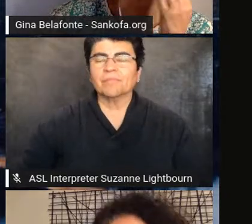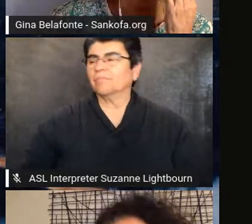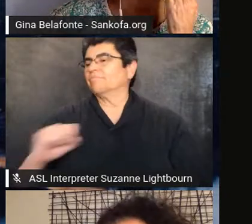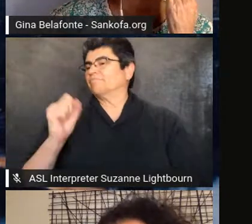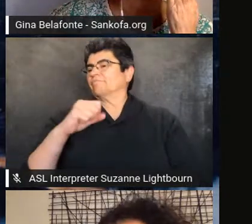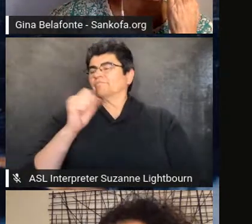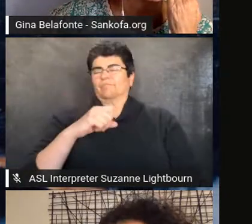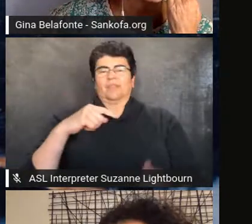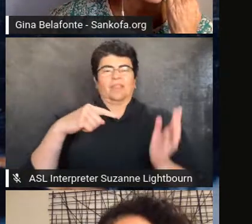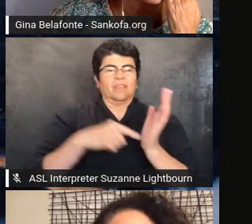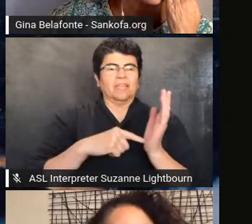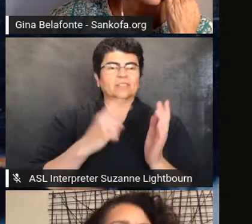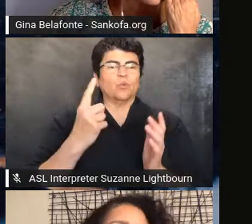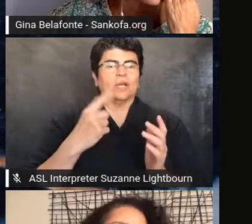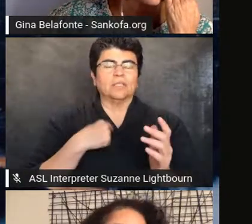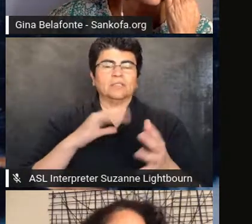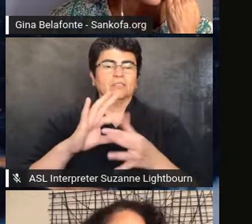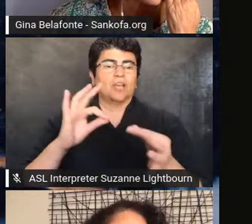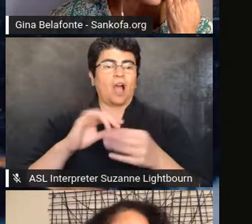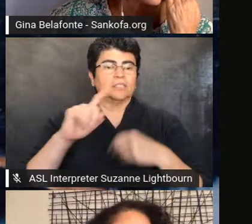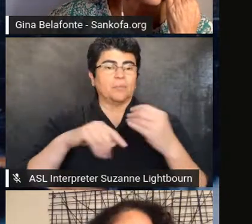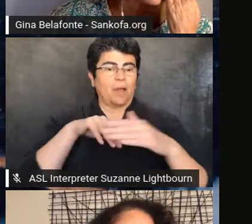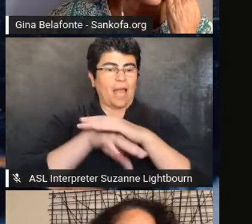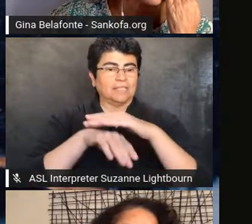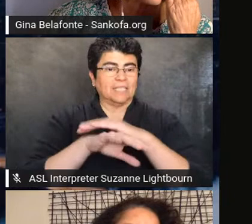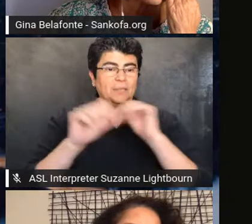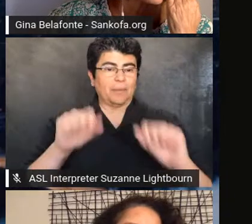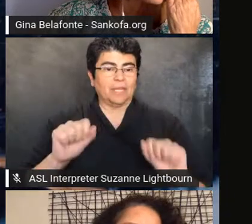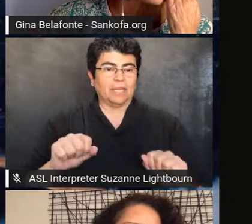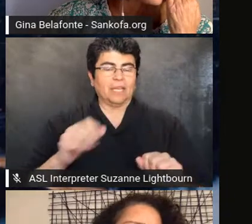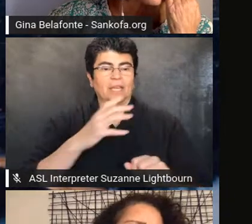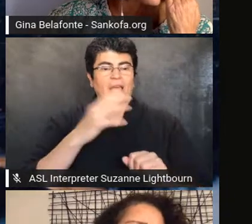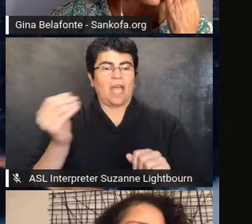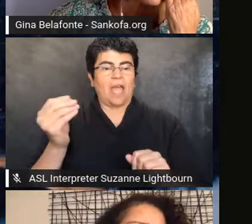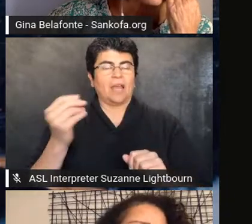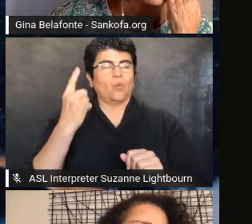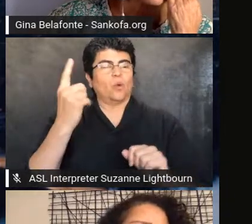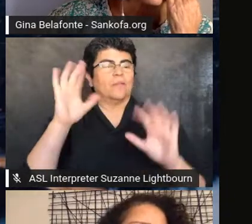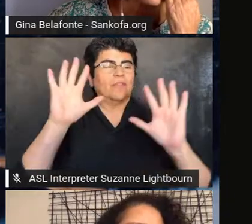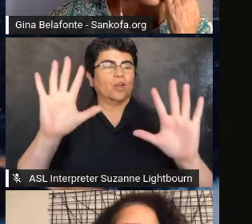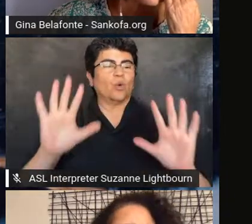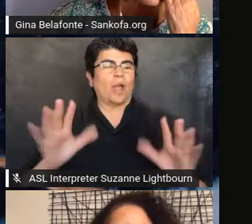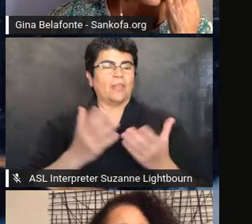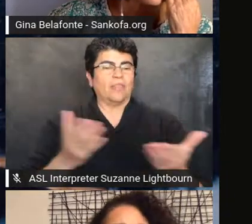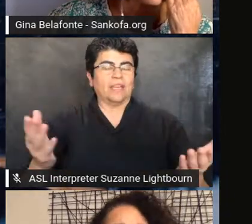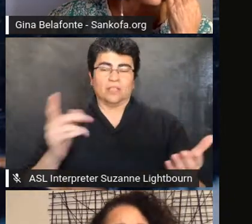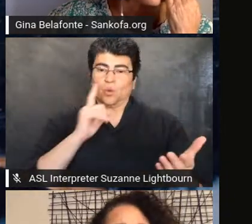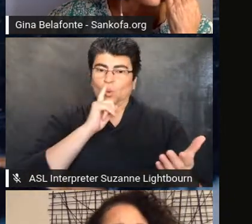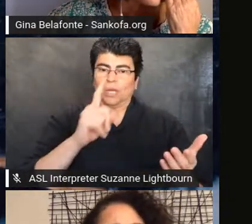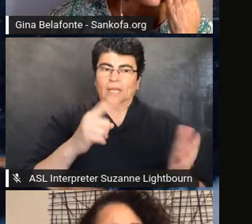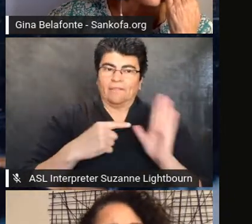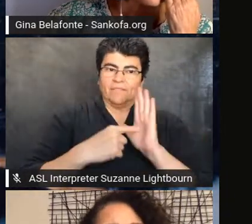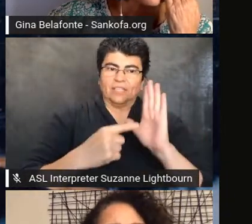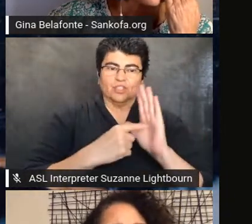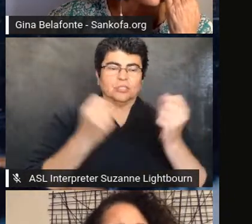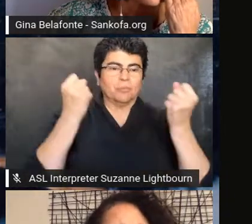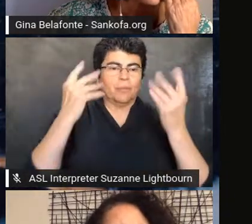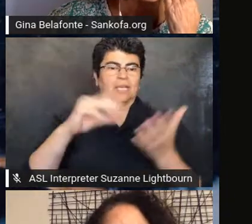This one speaks about accessibility, one of the great things is it really features a lot of the student work,